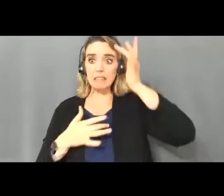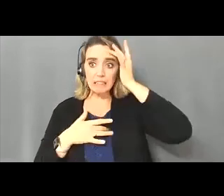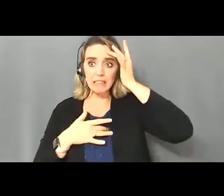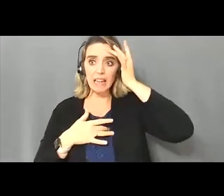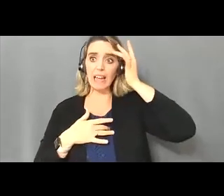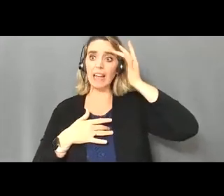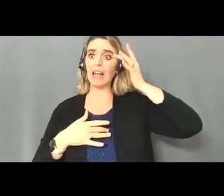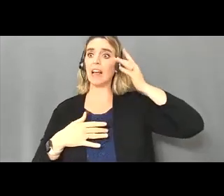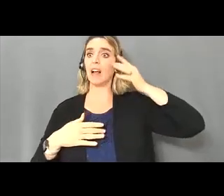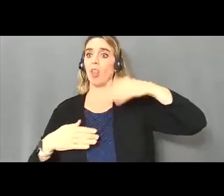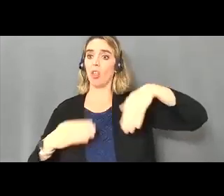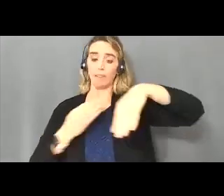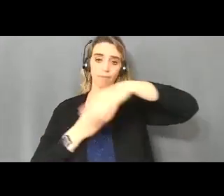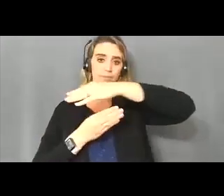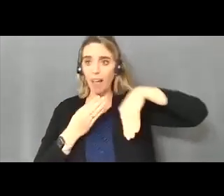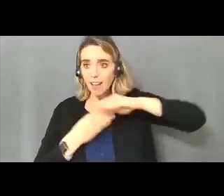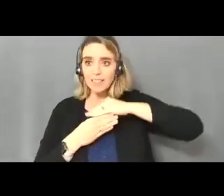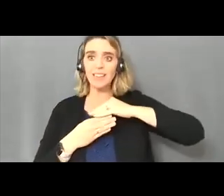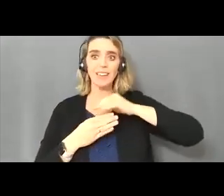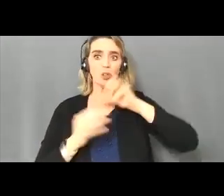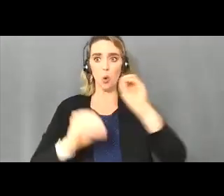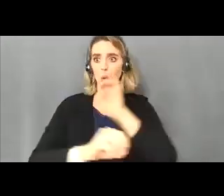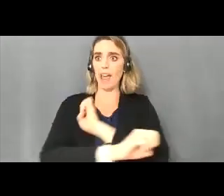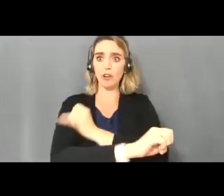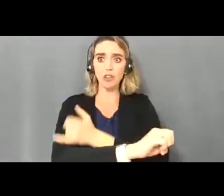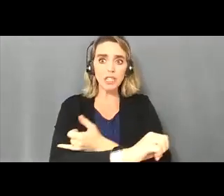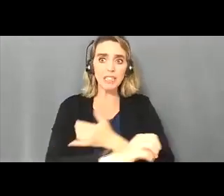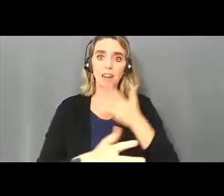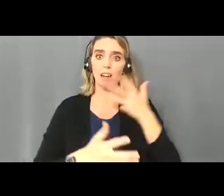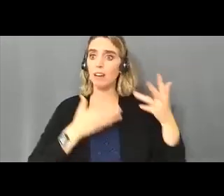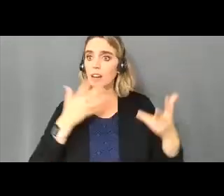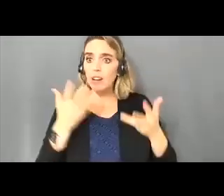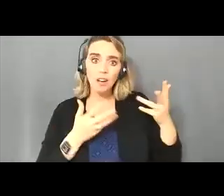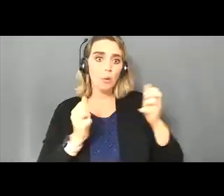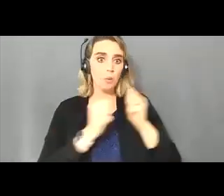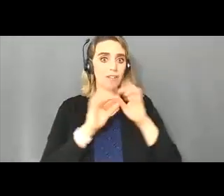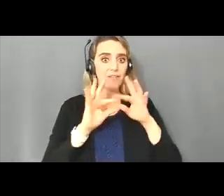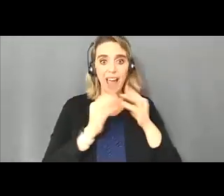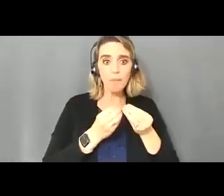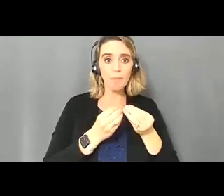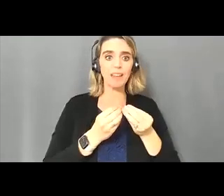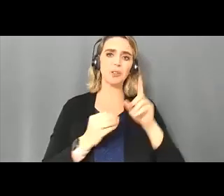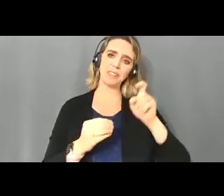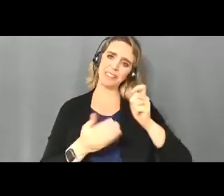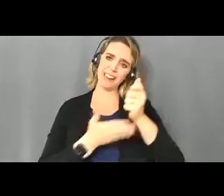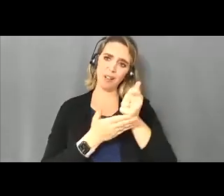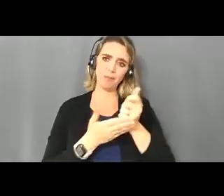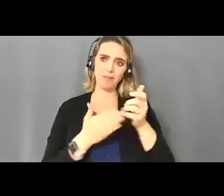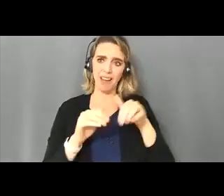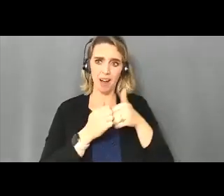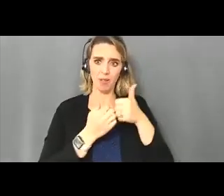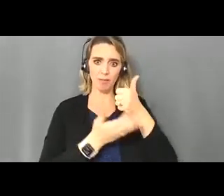or not having the energy that's required to engage with her family. So she needed help to know how to talk to her children